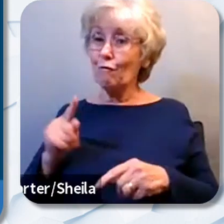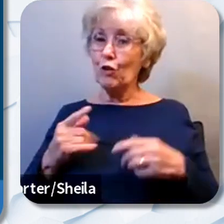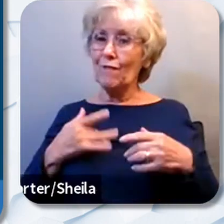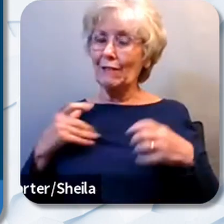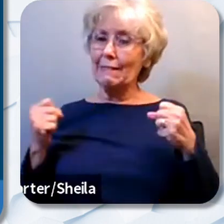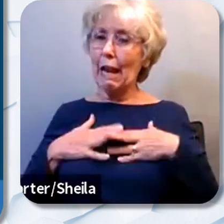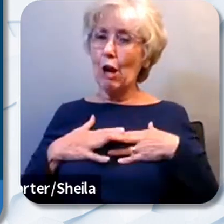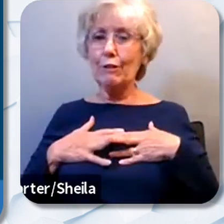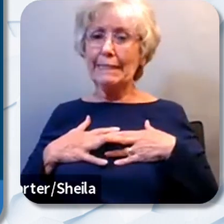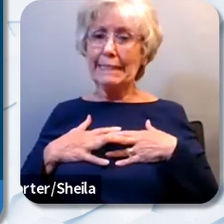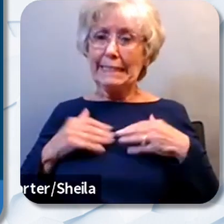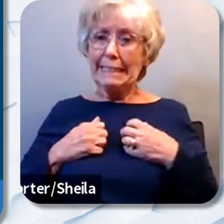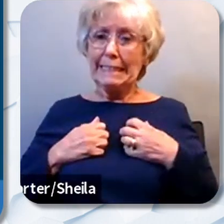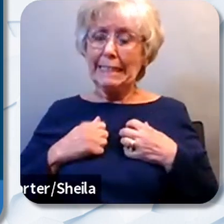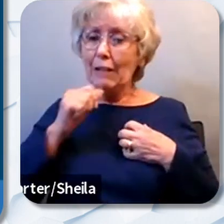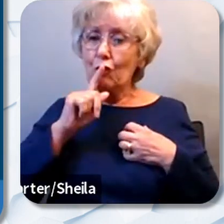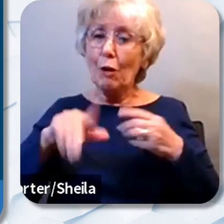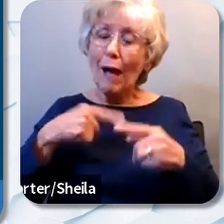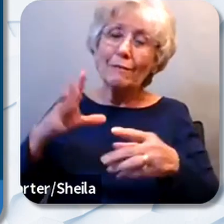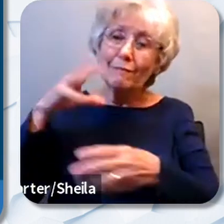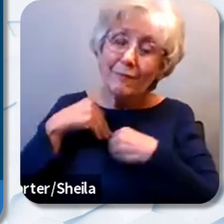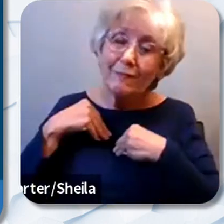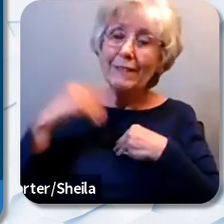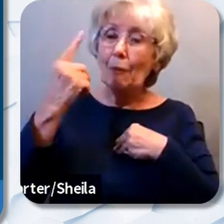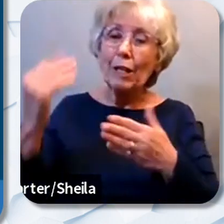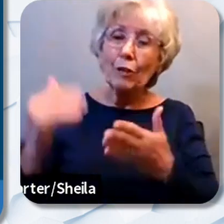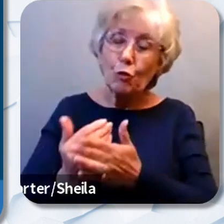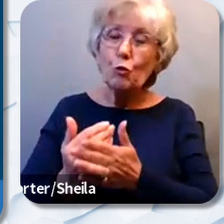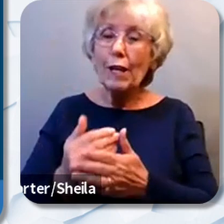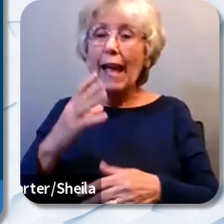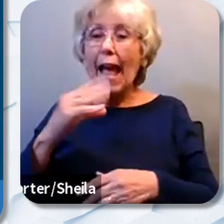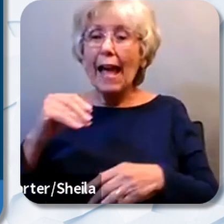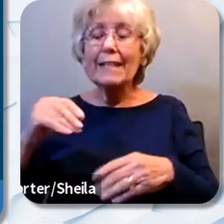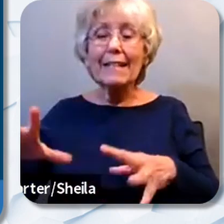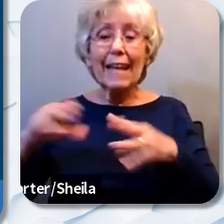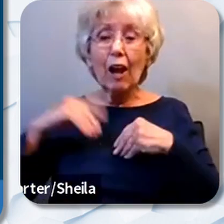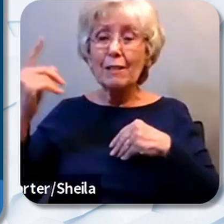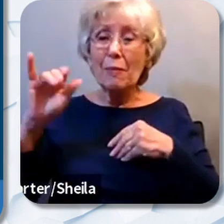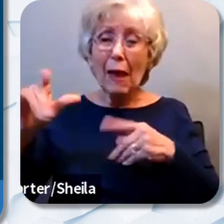to take on obviously something new and something as big as deal and they love it so that has been